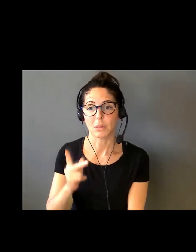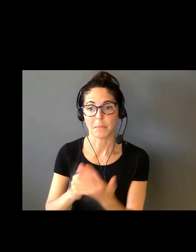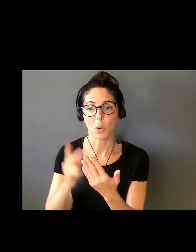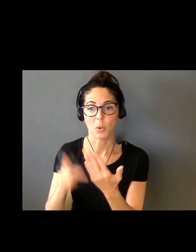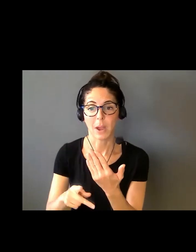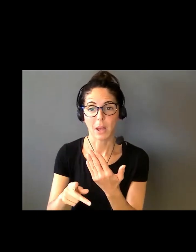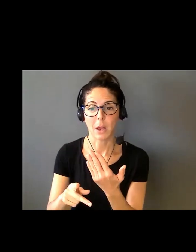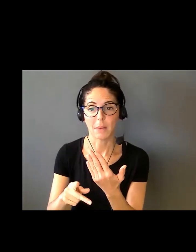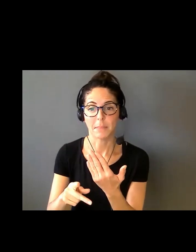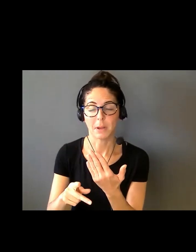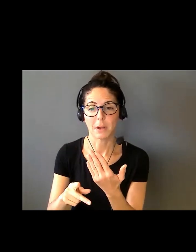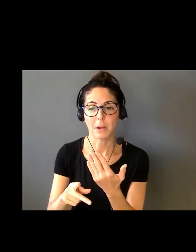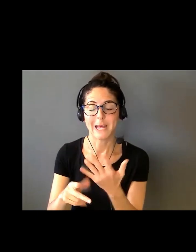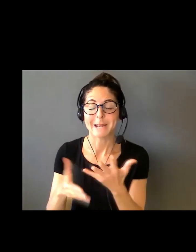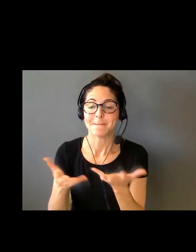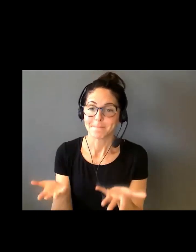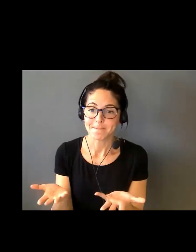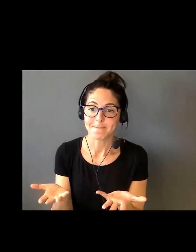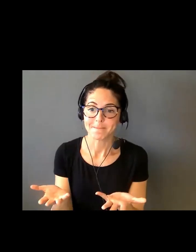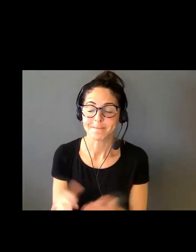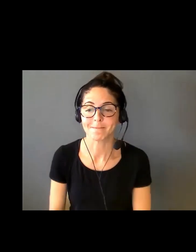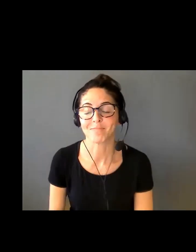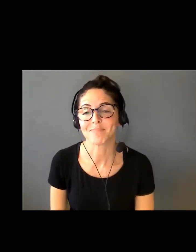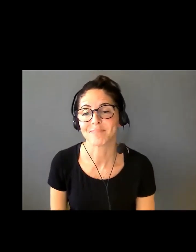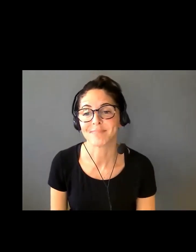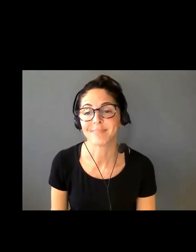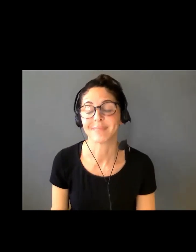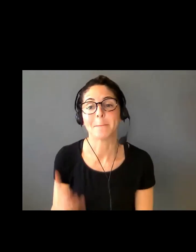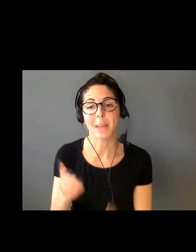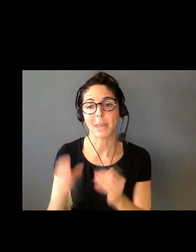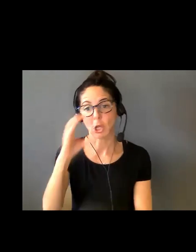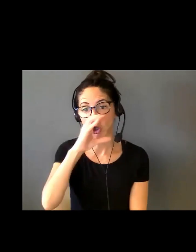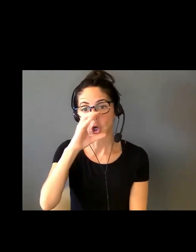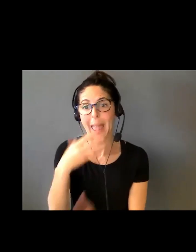it’s something that may be having, or seeking for a scholarship outside of the program to be